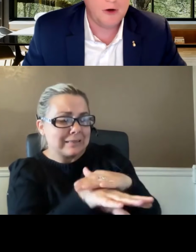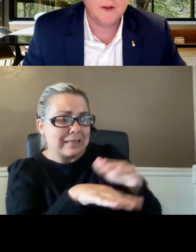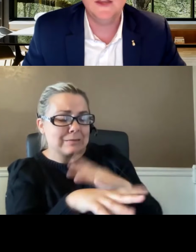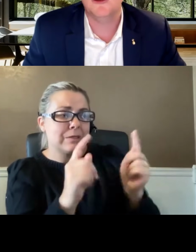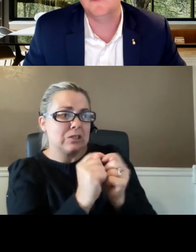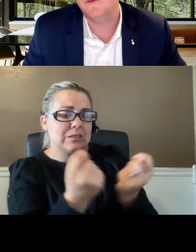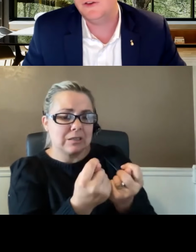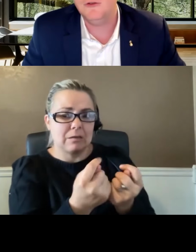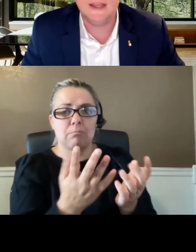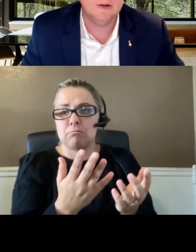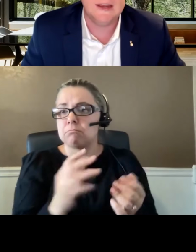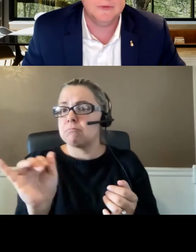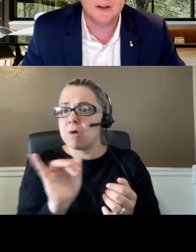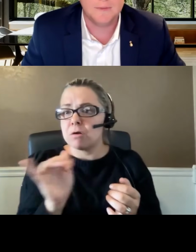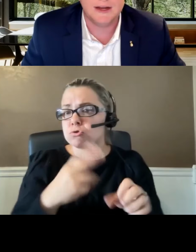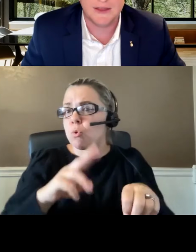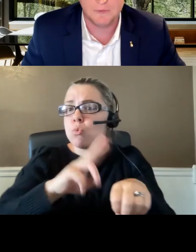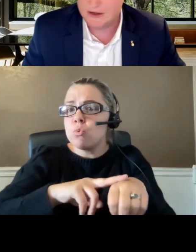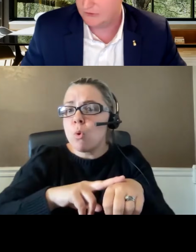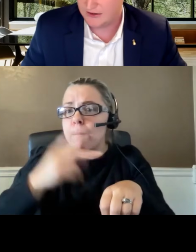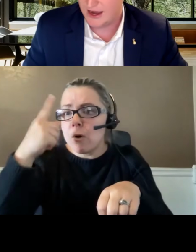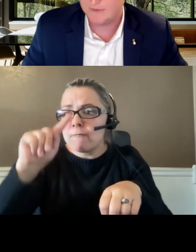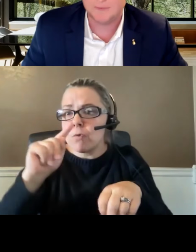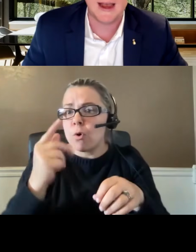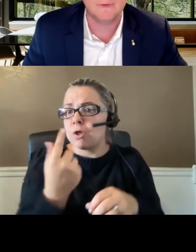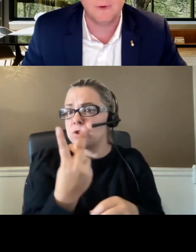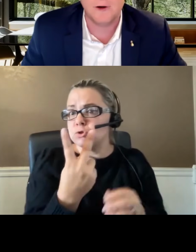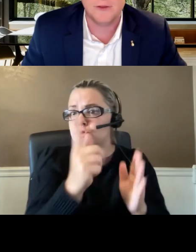perfectly normal for the two legal teams to come together. We could send documents back and forth,